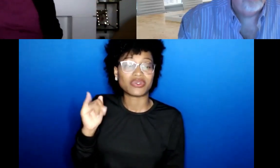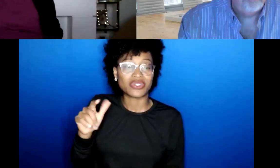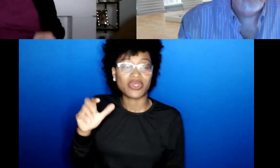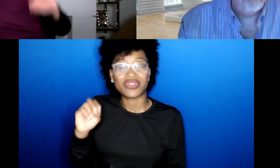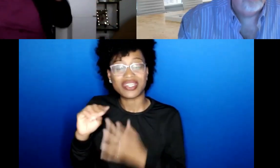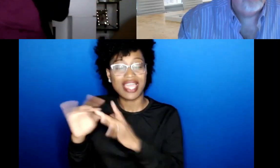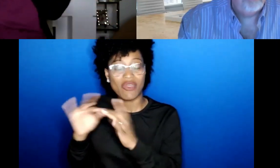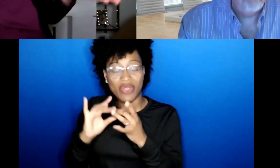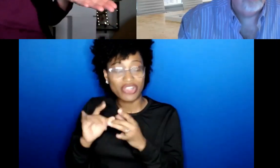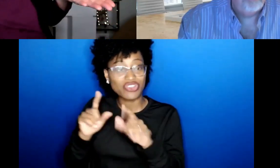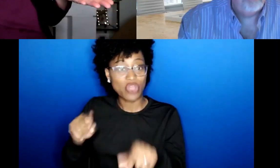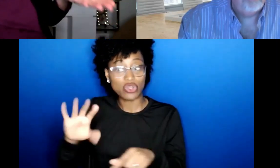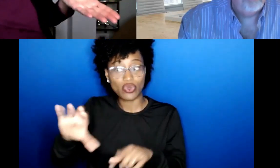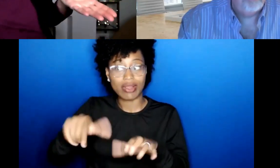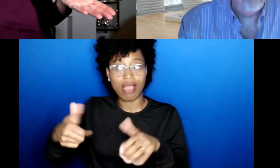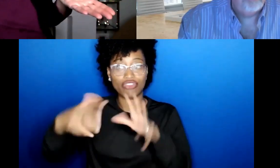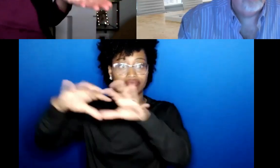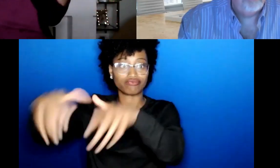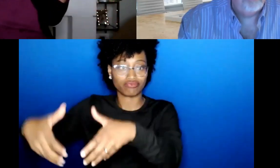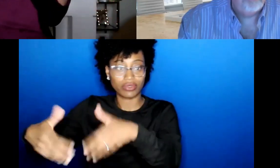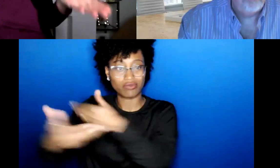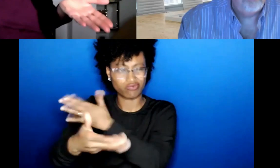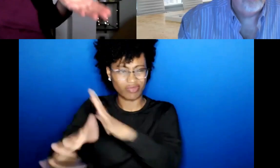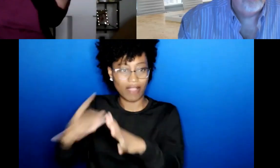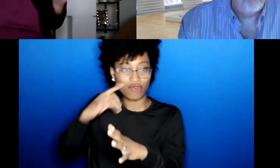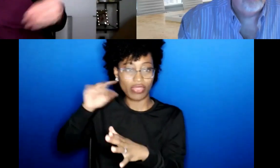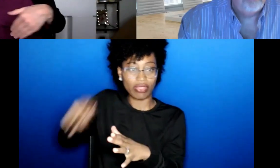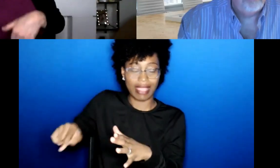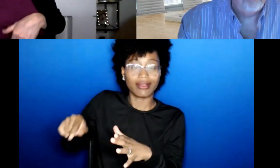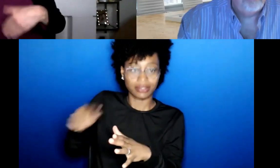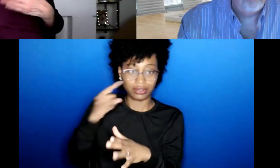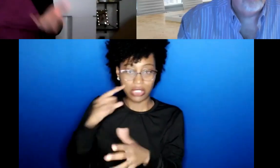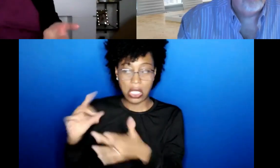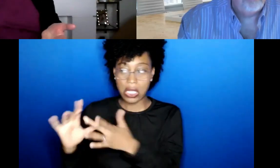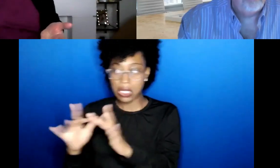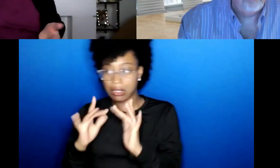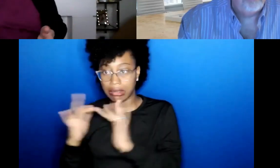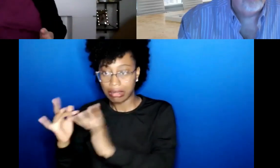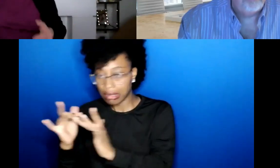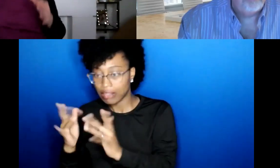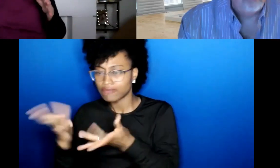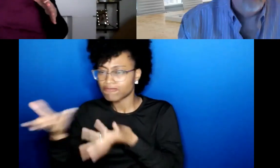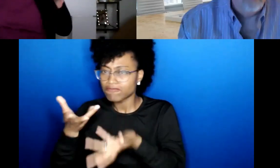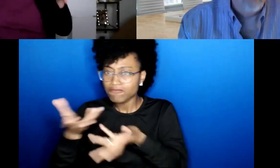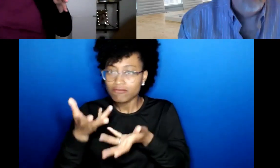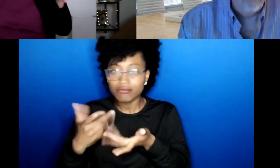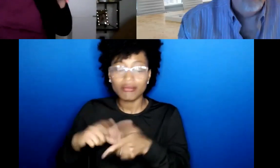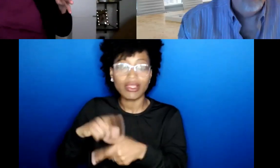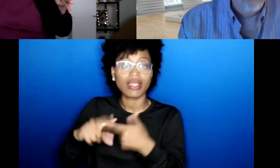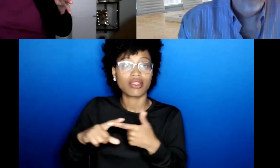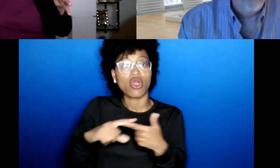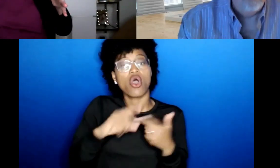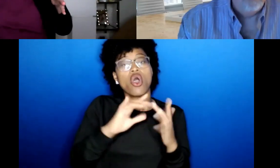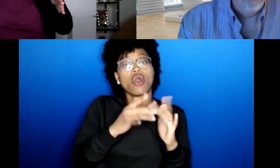06:23:03 The on-demand library with recordings is another destination. One of our destinations